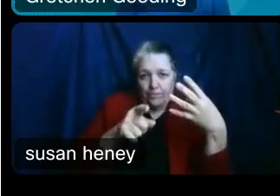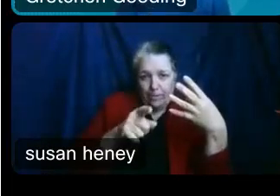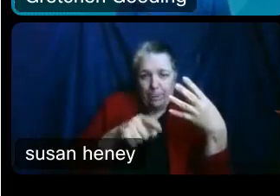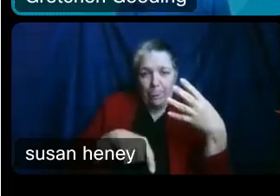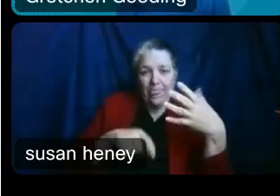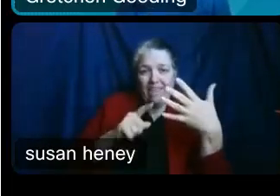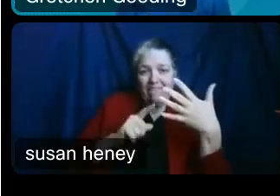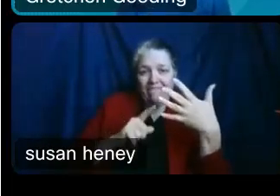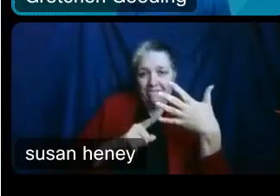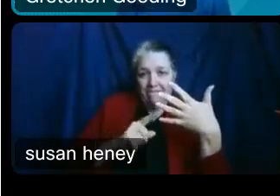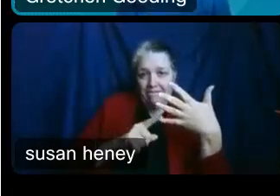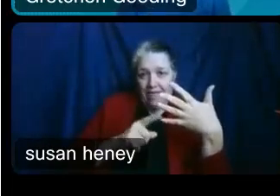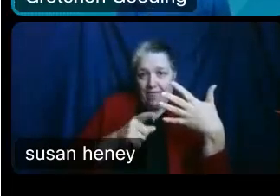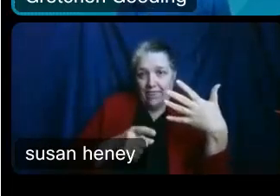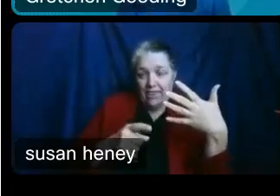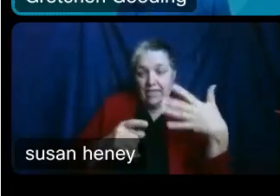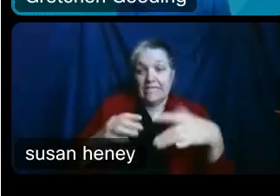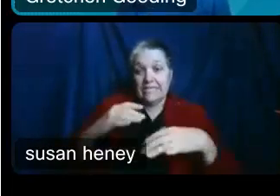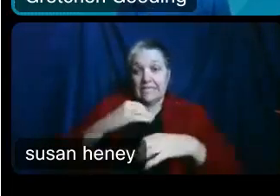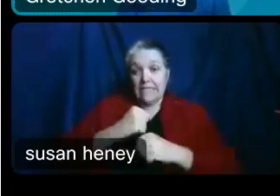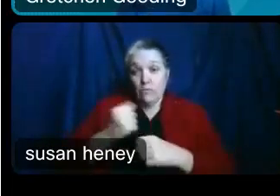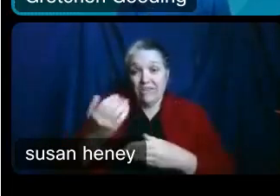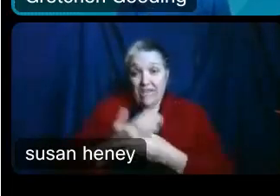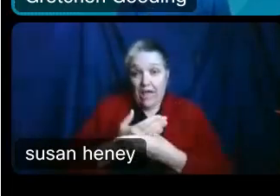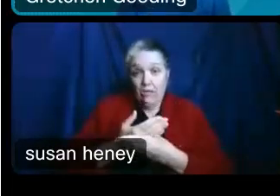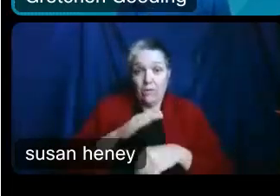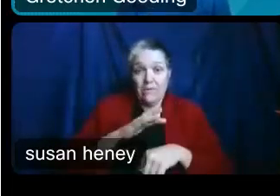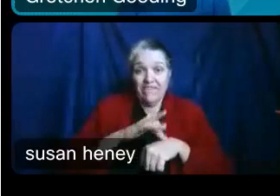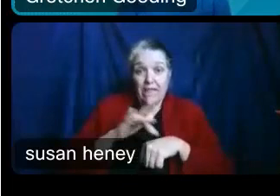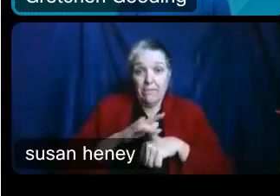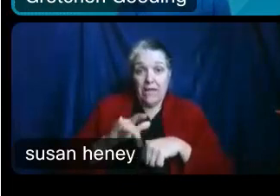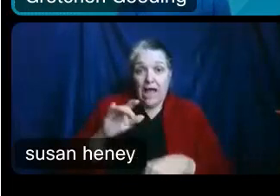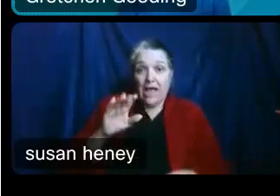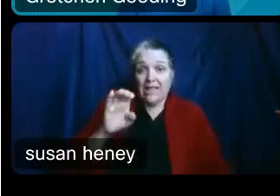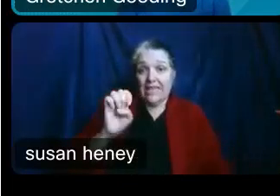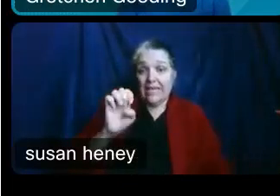The summary file will be available on the embargo website during the embargo period